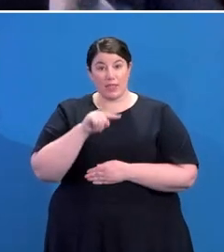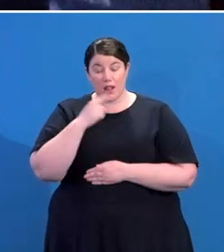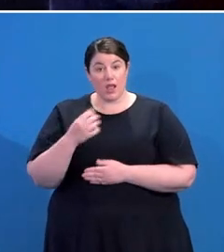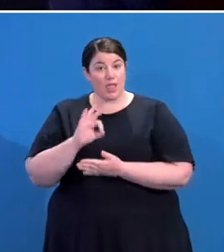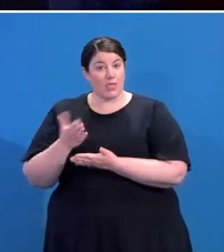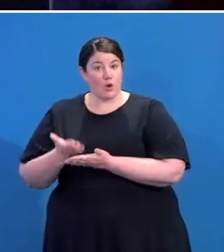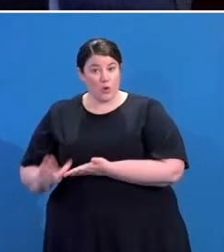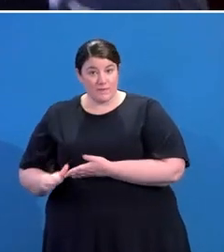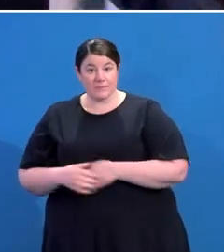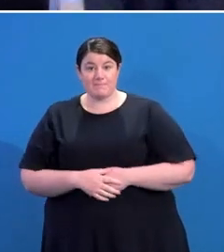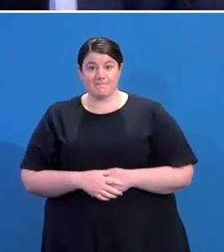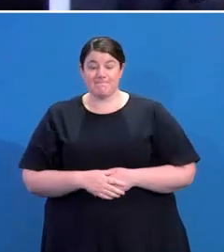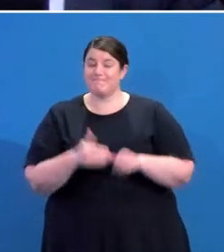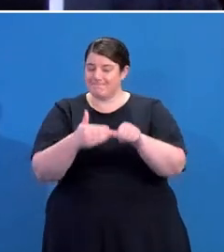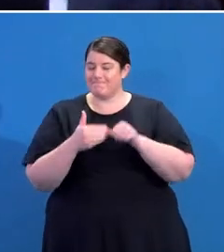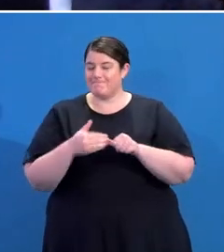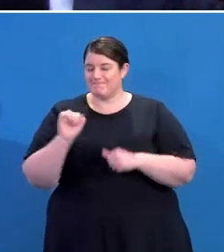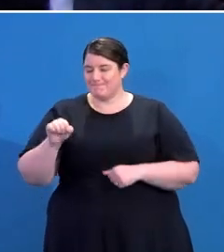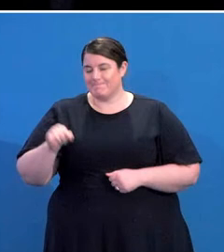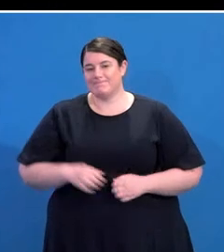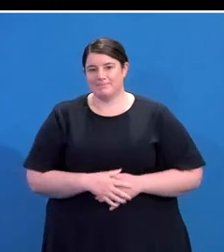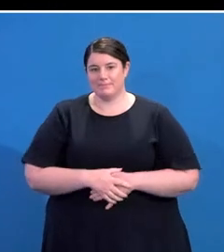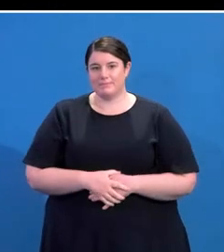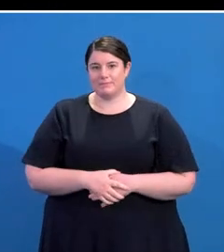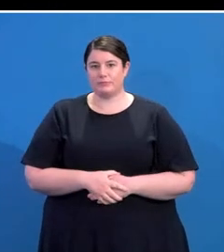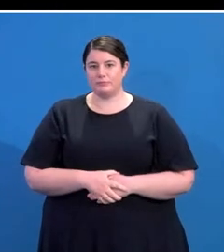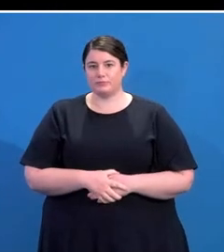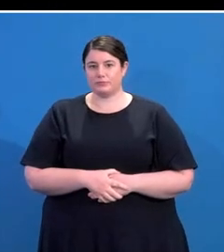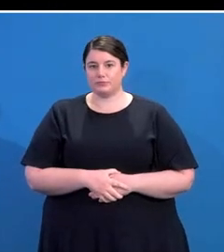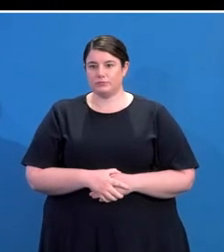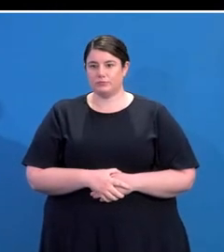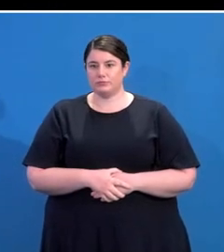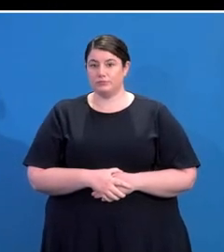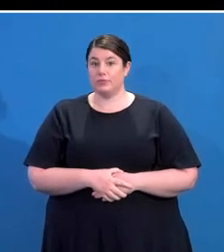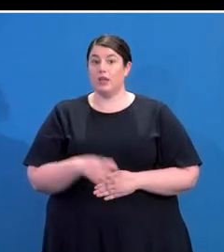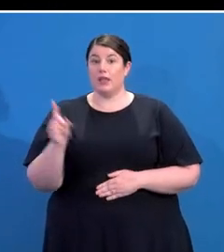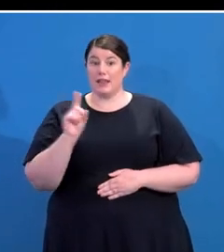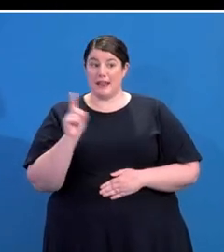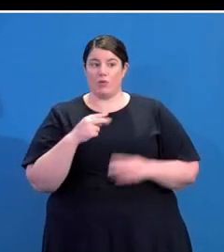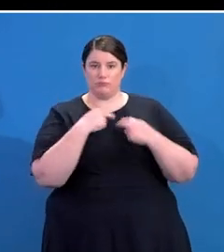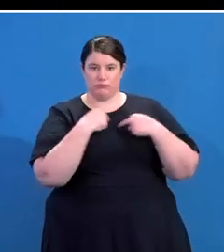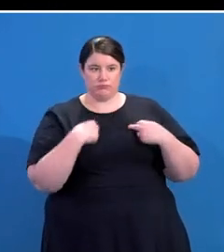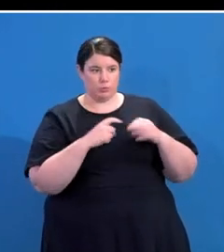I do. Thank you, Sophia. If you would be good enough to listen to Ms Eastman, she will now ask you some questions.